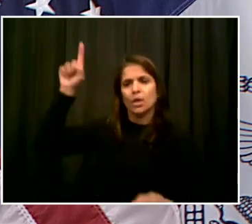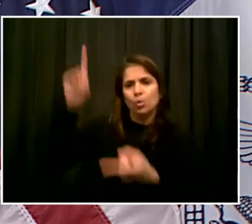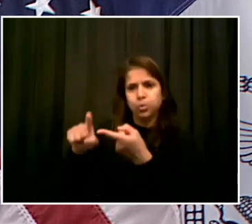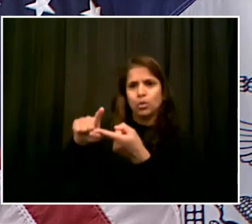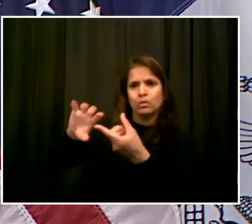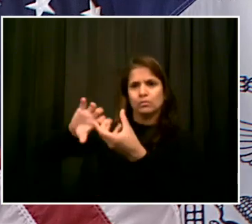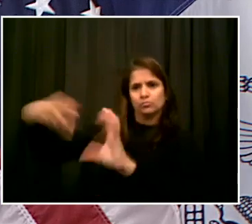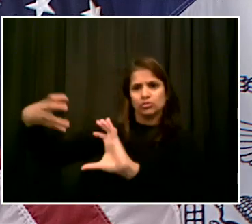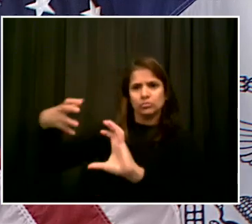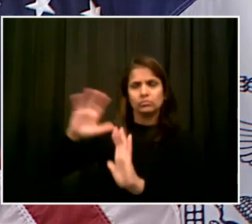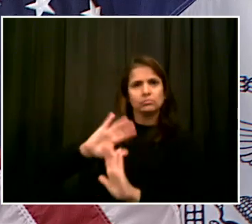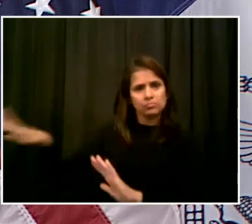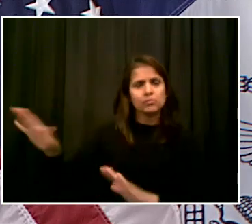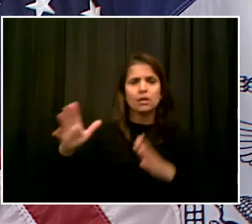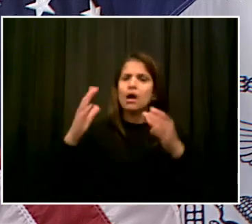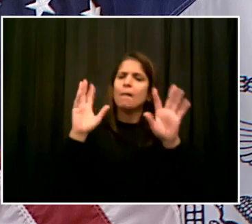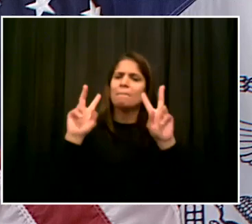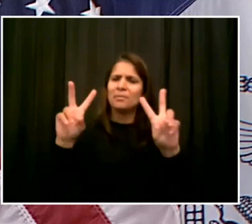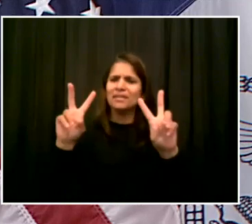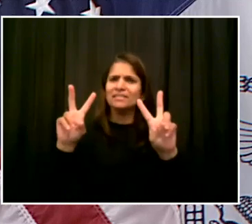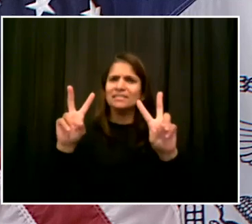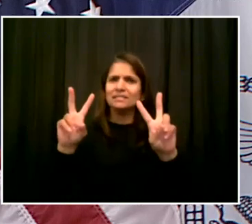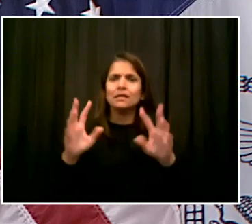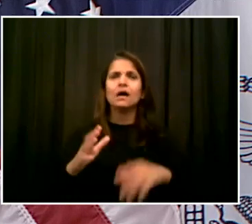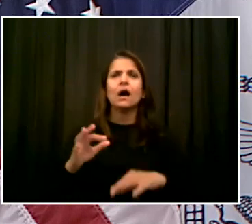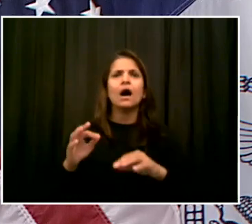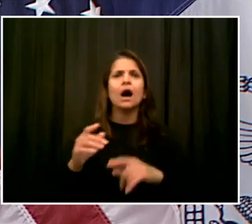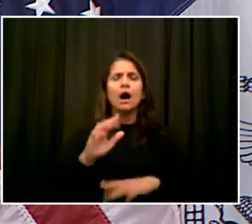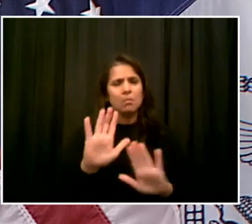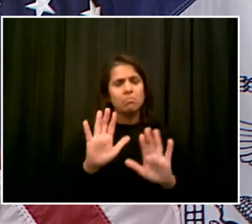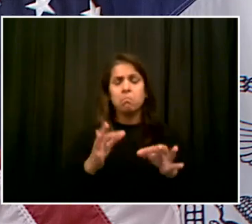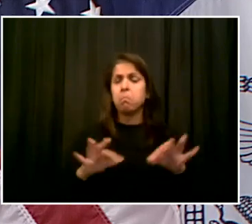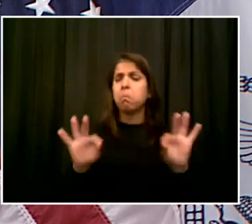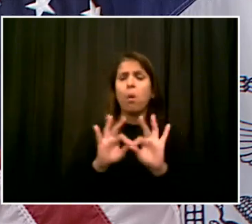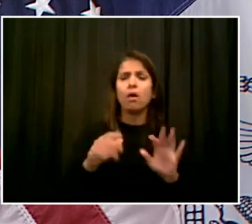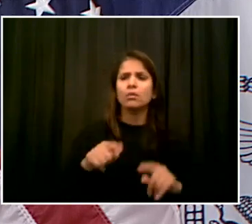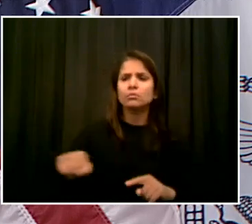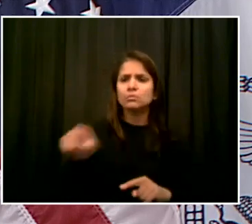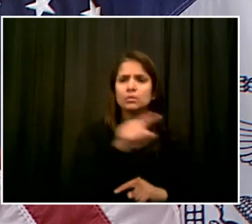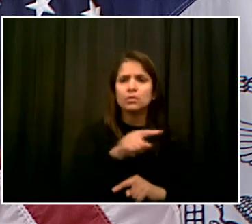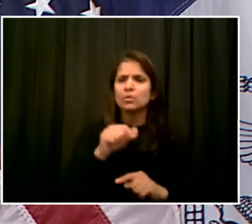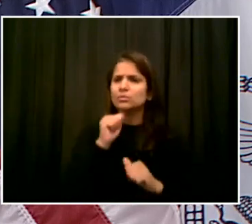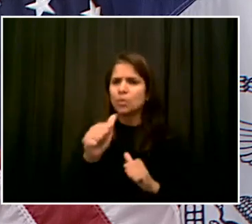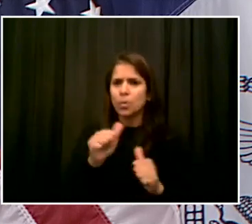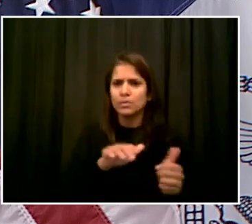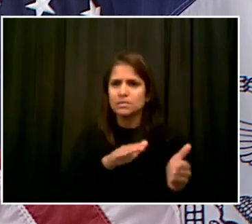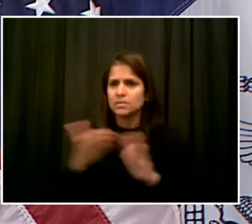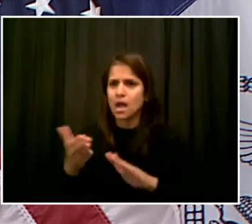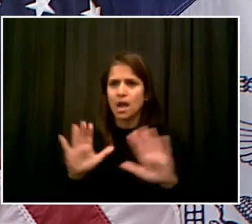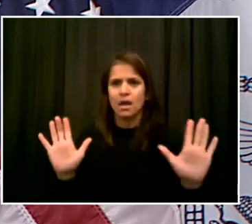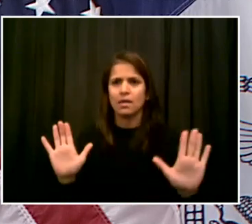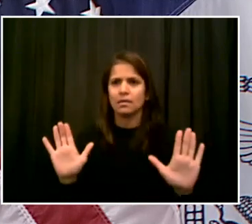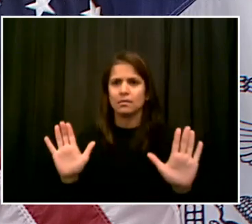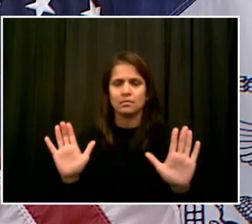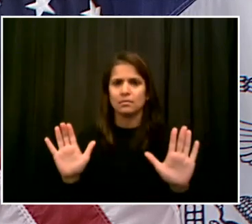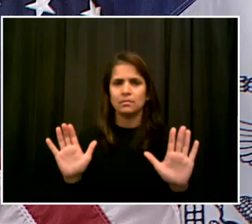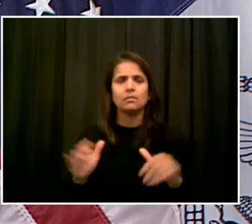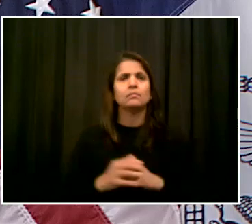THEY ARE NOT AT THT APOINT WITH MAJOR INJURIES AND SOME BAD THINGS THAT WOULD PHAPEN INCLUDING POLICE OFFICERS THAT I FEEL FOR VEER Y